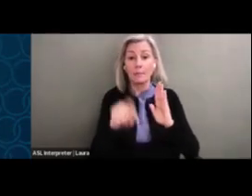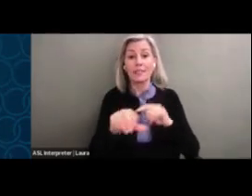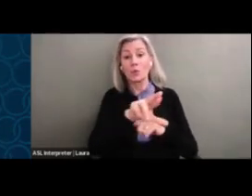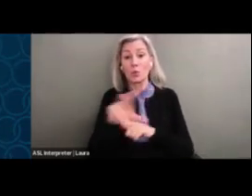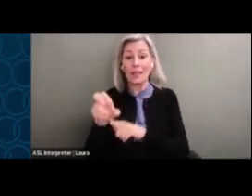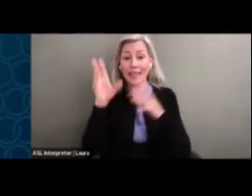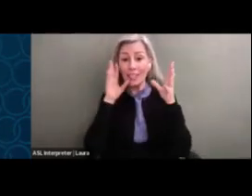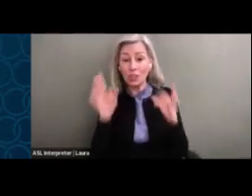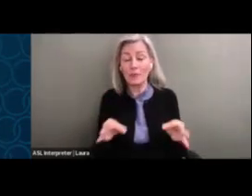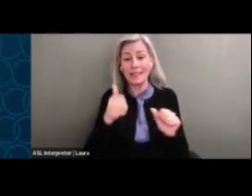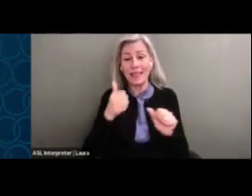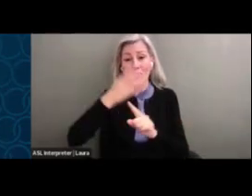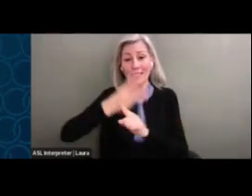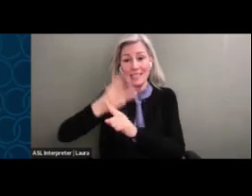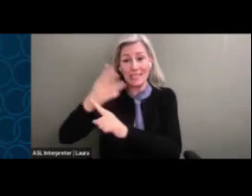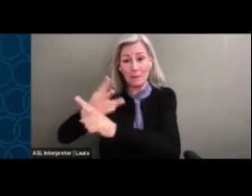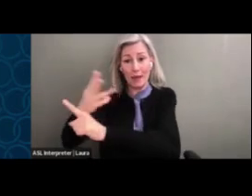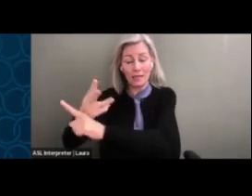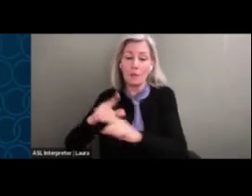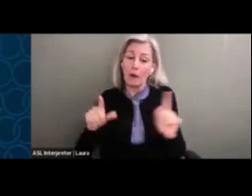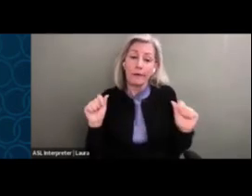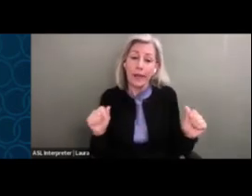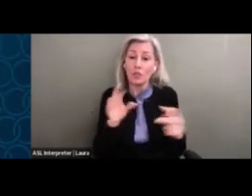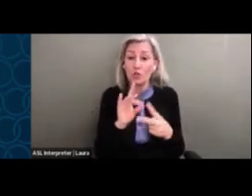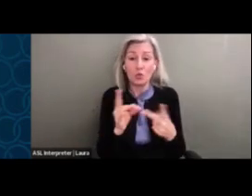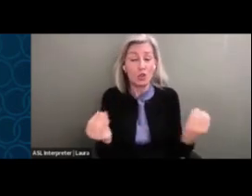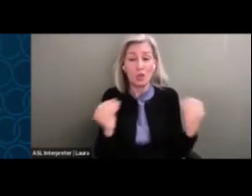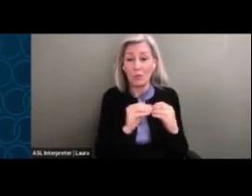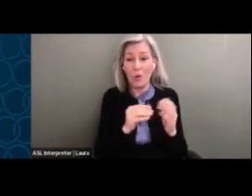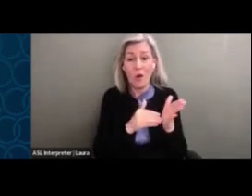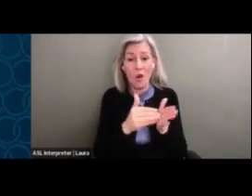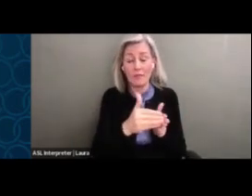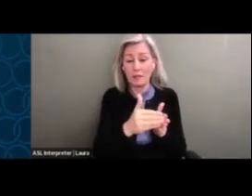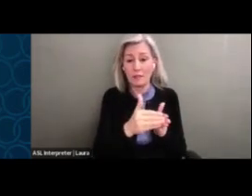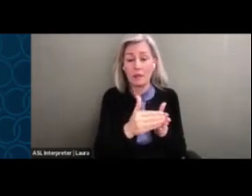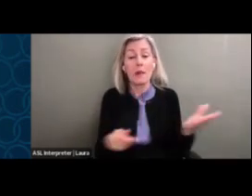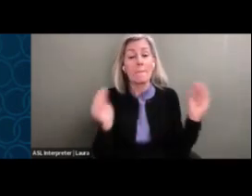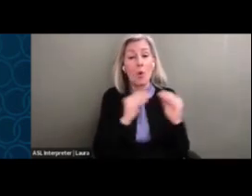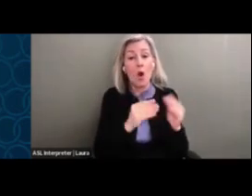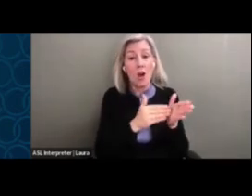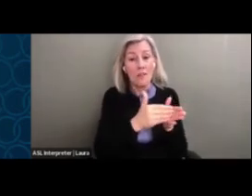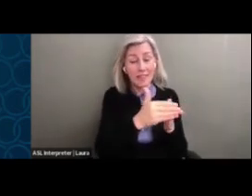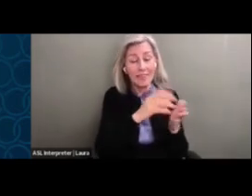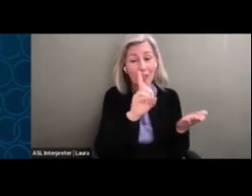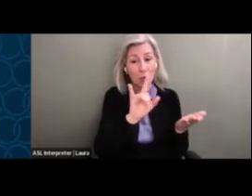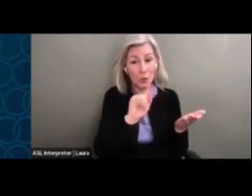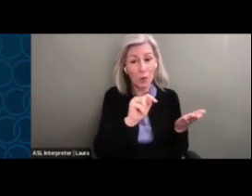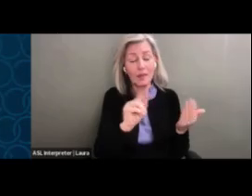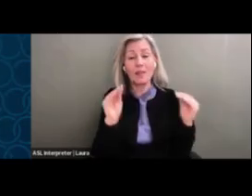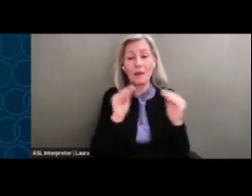of how you been in compliance to get into the program, and then states must redetermine at least every six months,